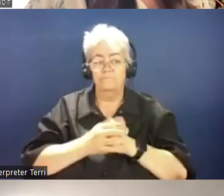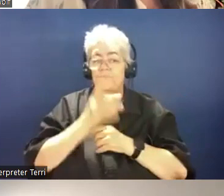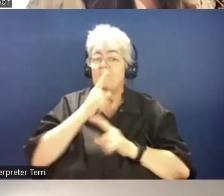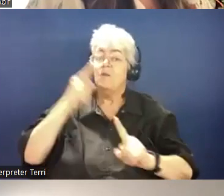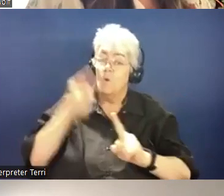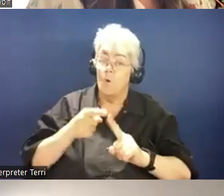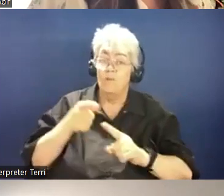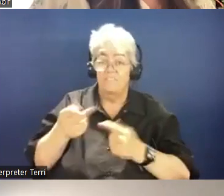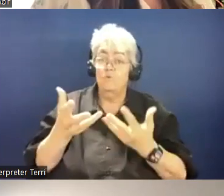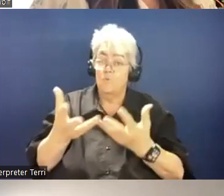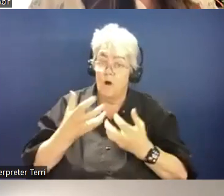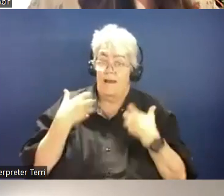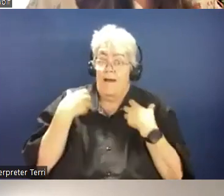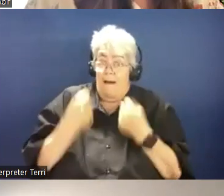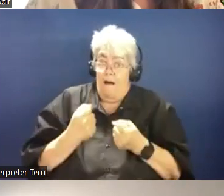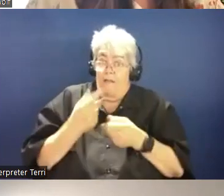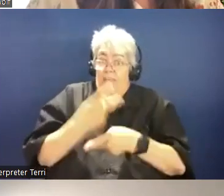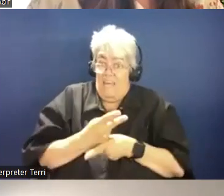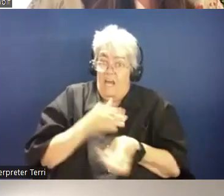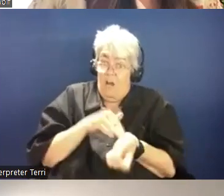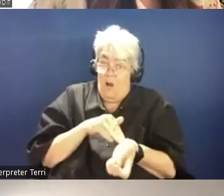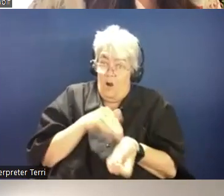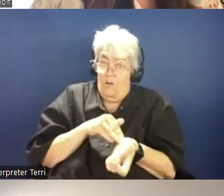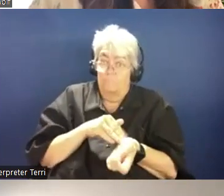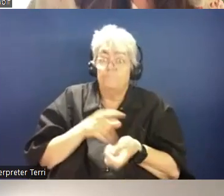seeking health care services and you are covered by insurance, that you are not to